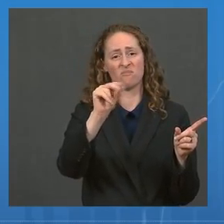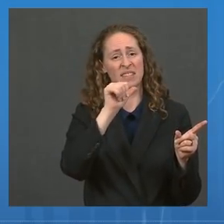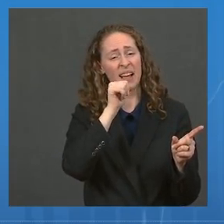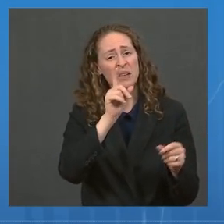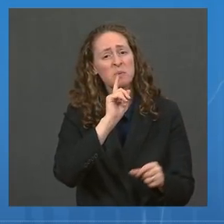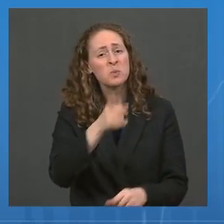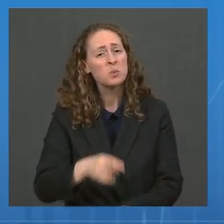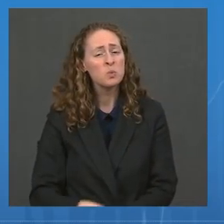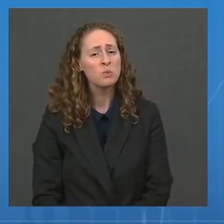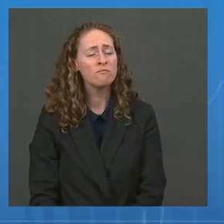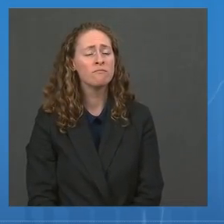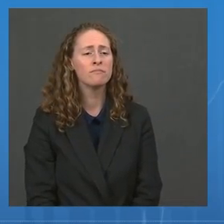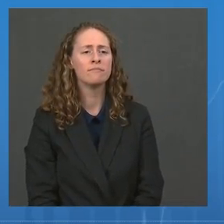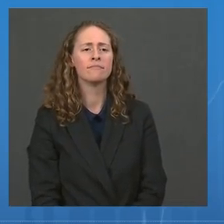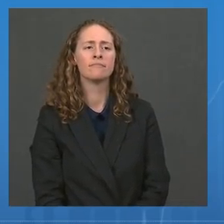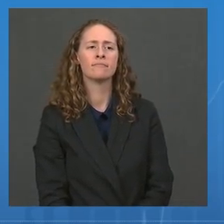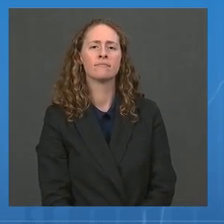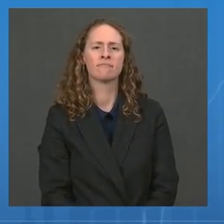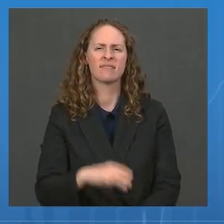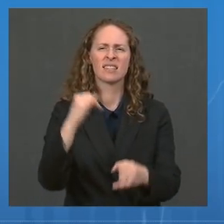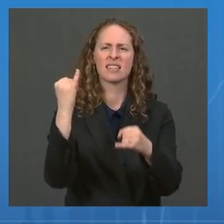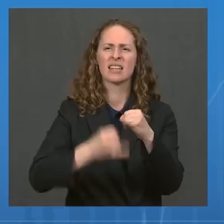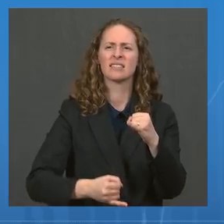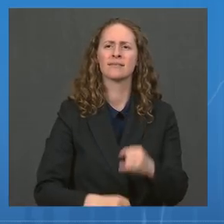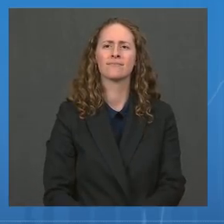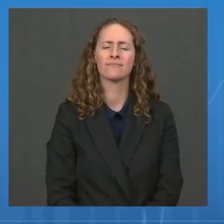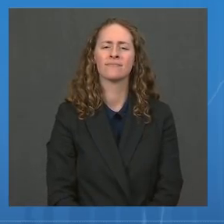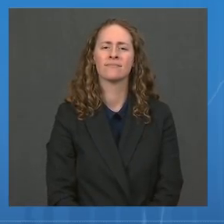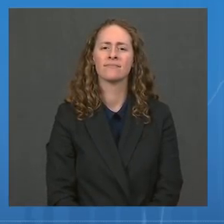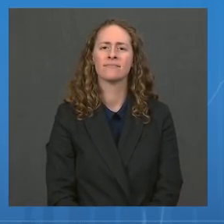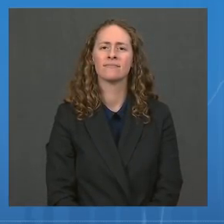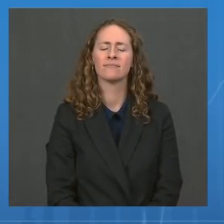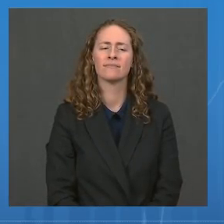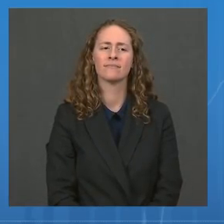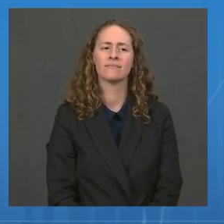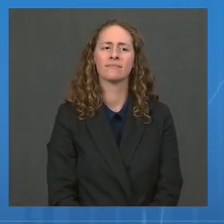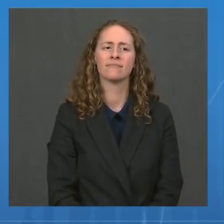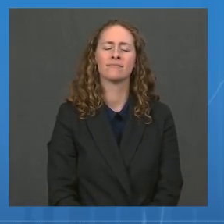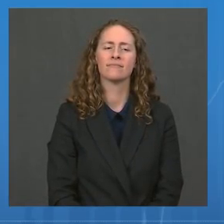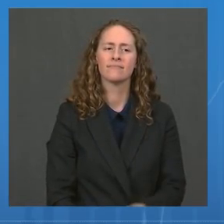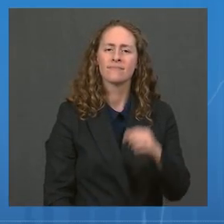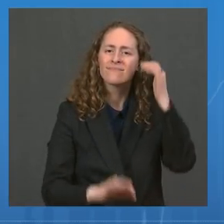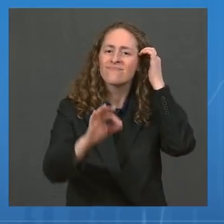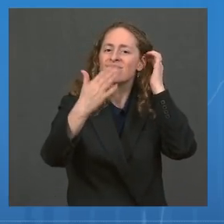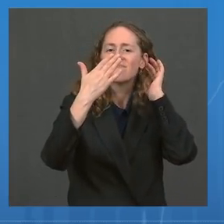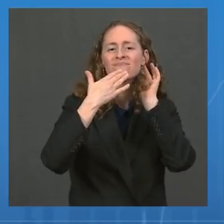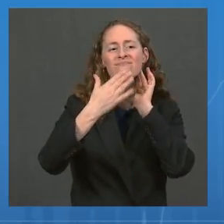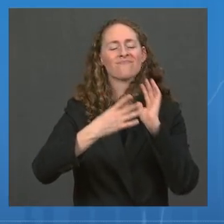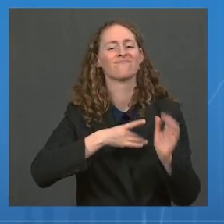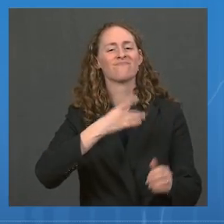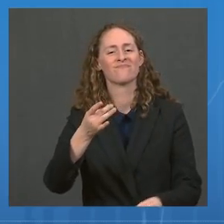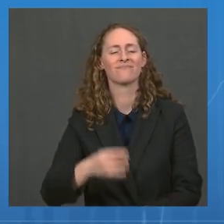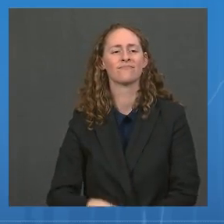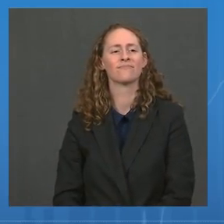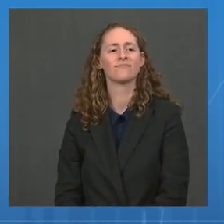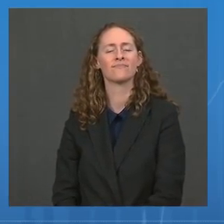Moderator: Last question: Dan Vergano, BuzzFeed. The Press: Thank you. Dan Vergano, BuzzFeed News. I'm wondering two things.